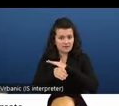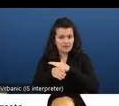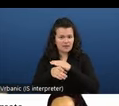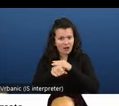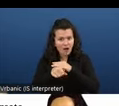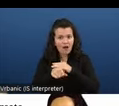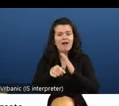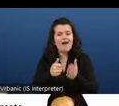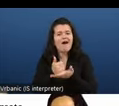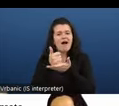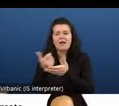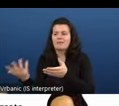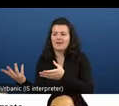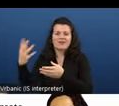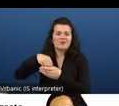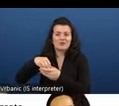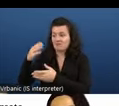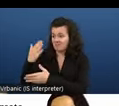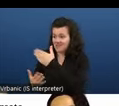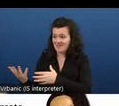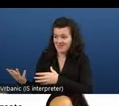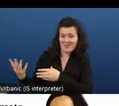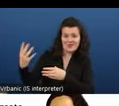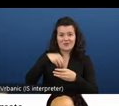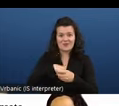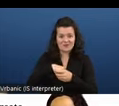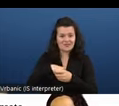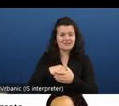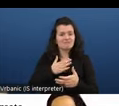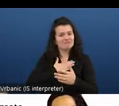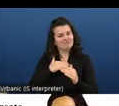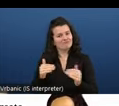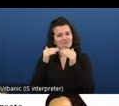disability entire organization that aligned to our global mandate but also in line to